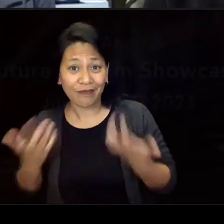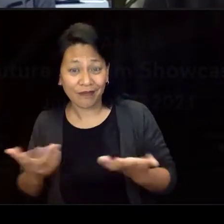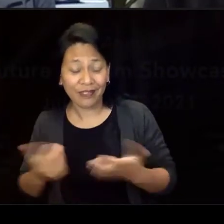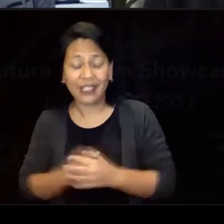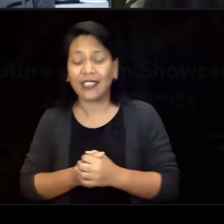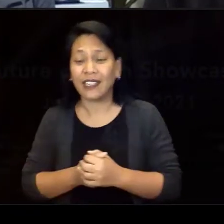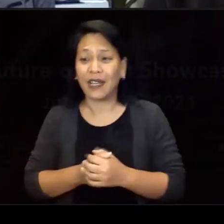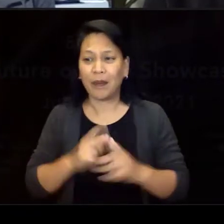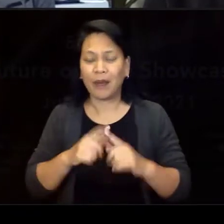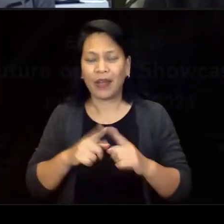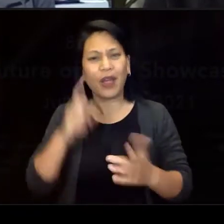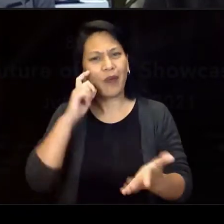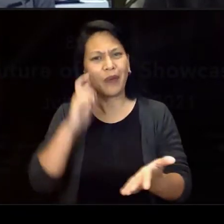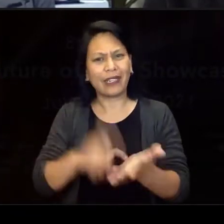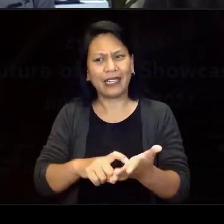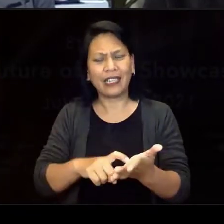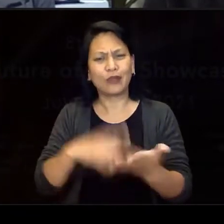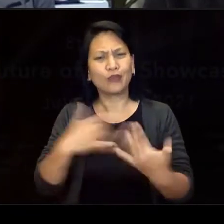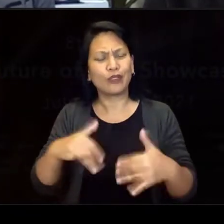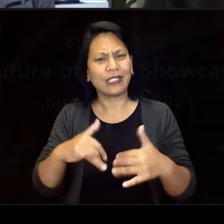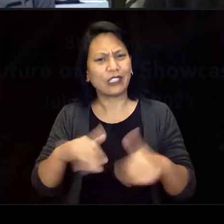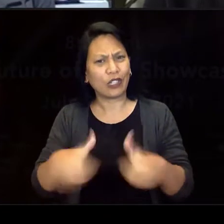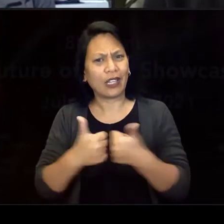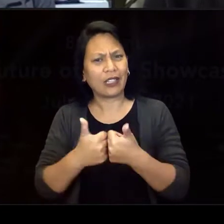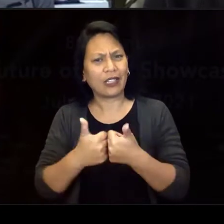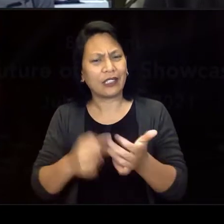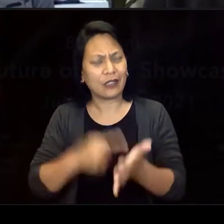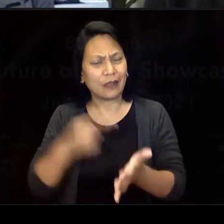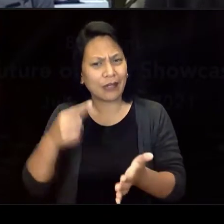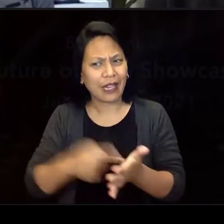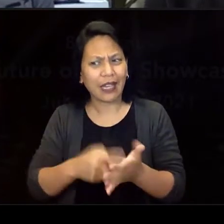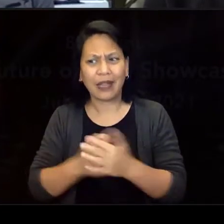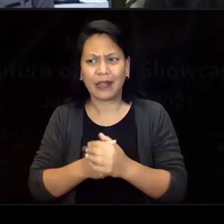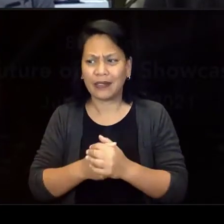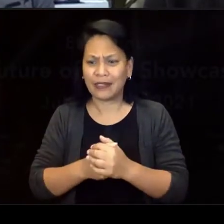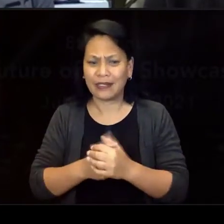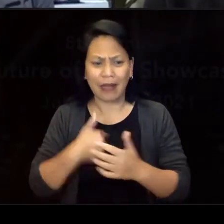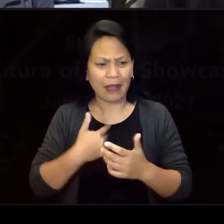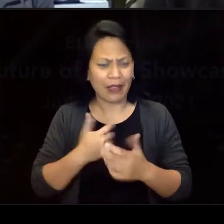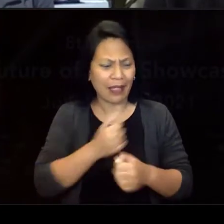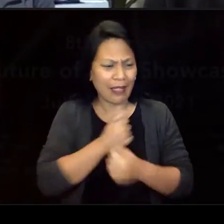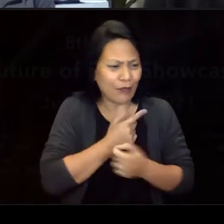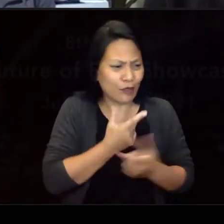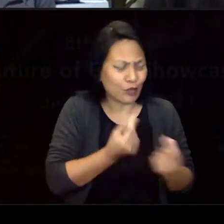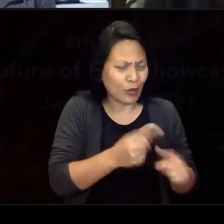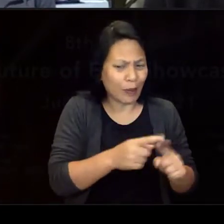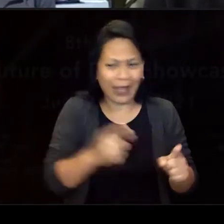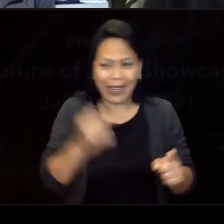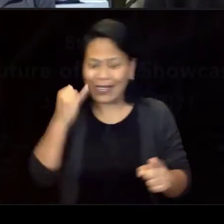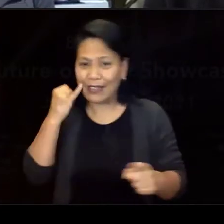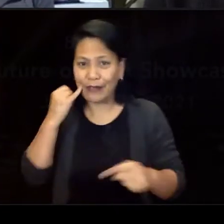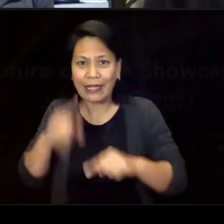recognize the difficulties of doing what they love as well in the space that is currently created for them to enter into it.